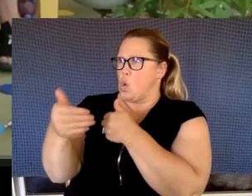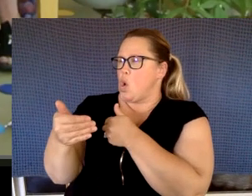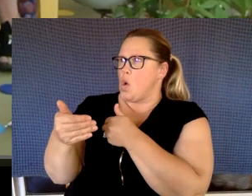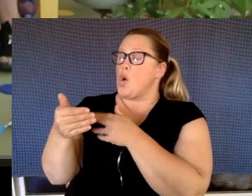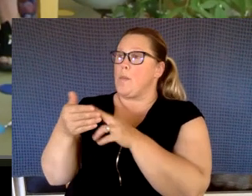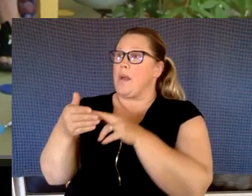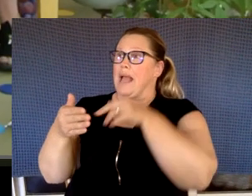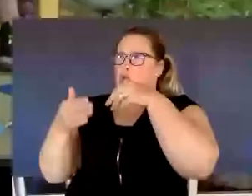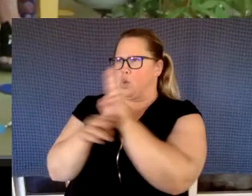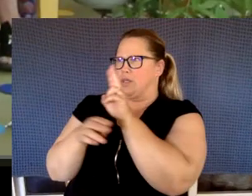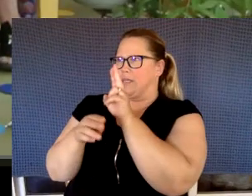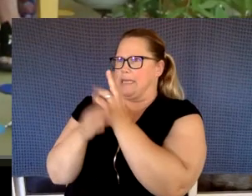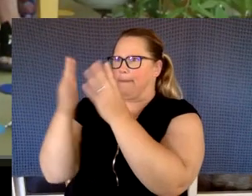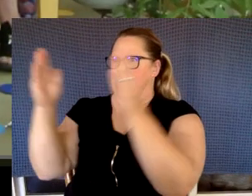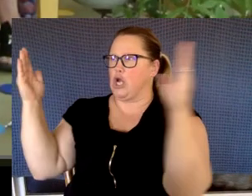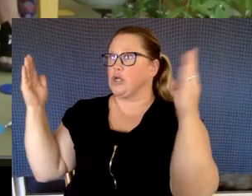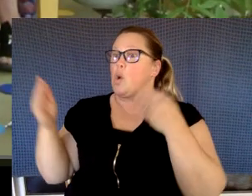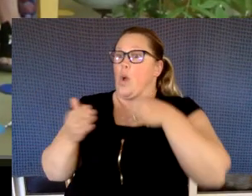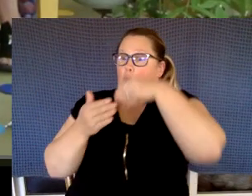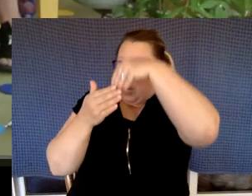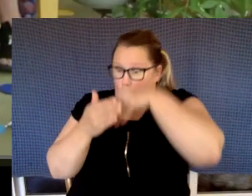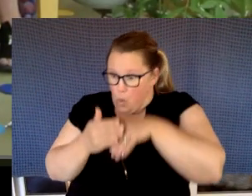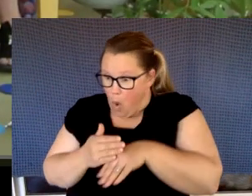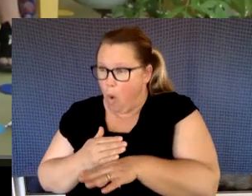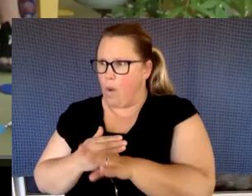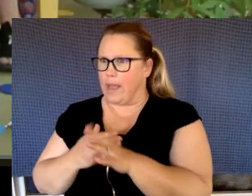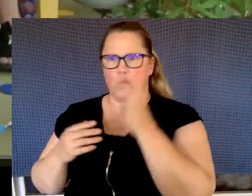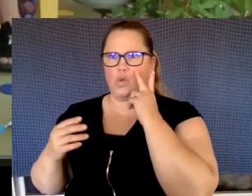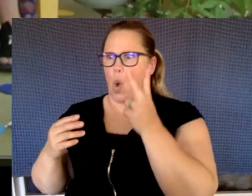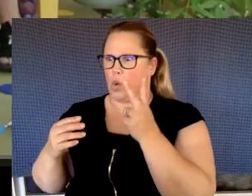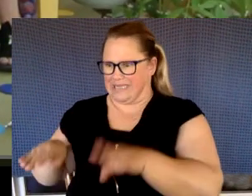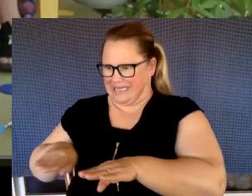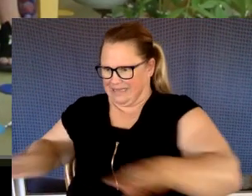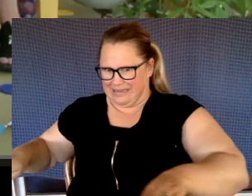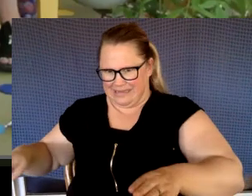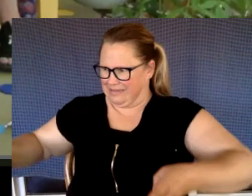And when you look in there you don't see an edge.